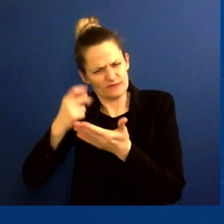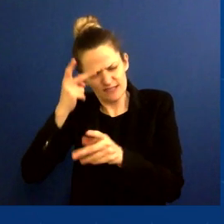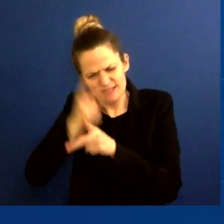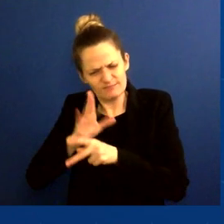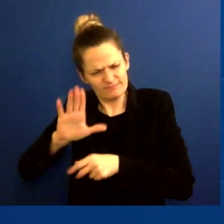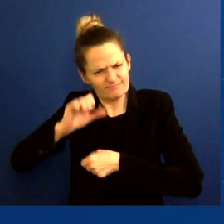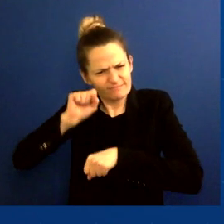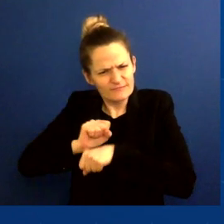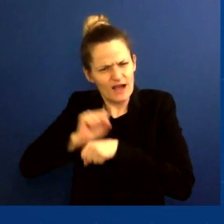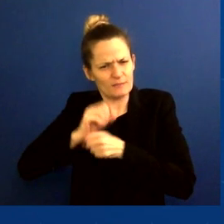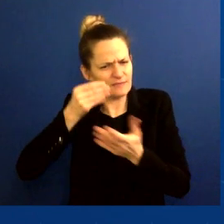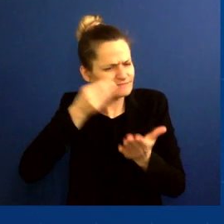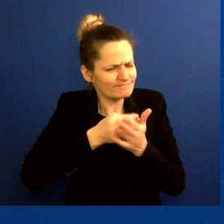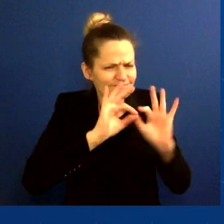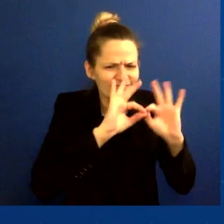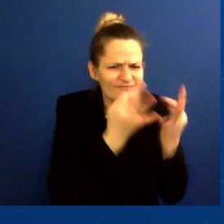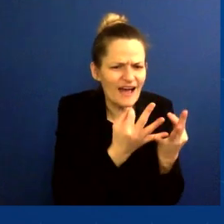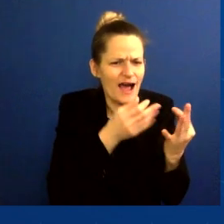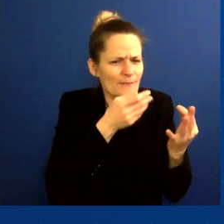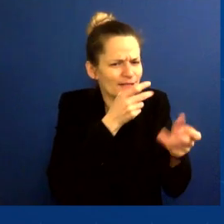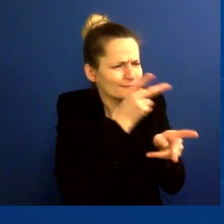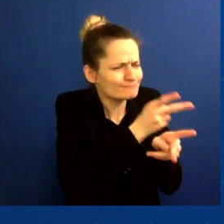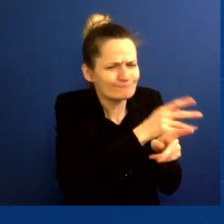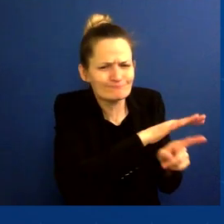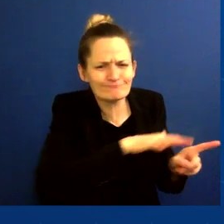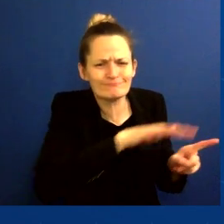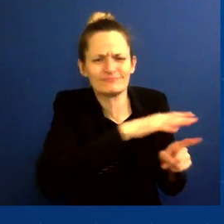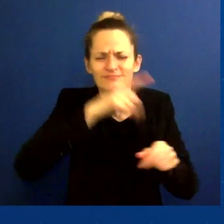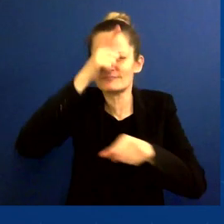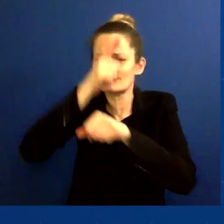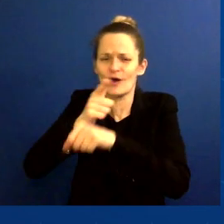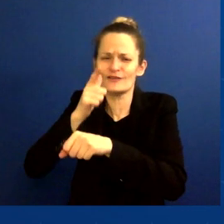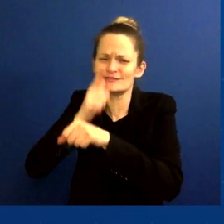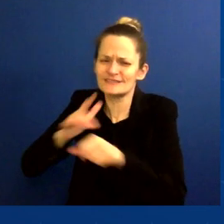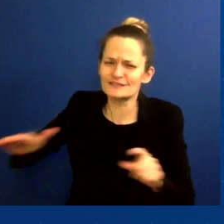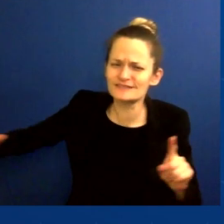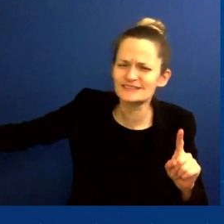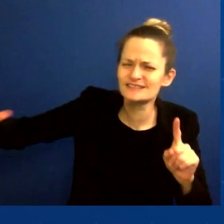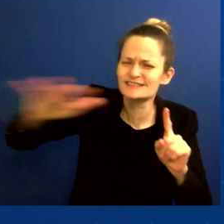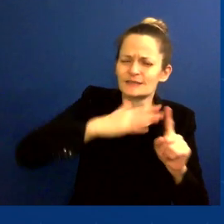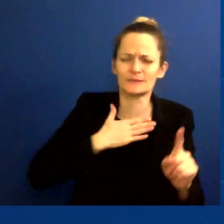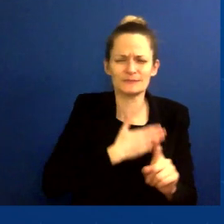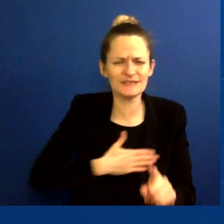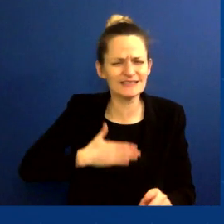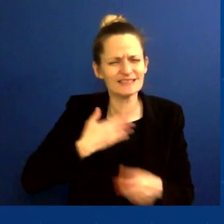Sisters and brothers, please join me in welcoming the vice president of the United States of America, Kamala Harris.